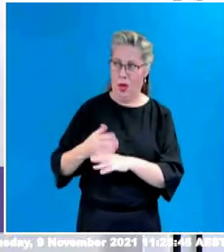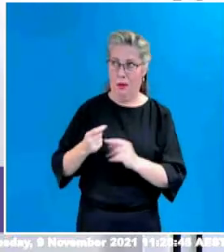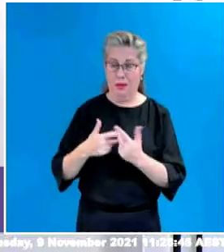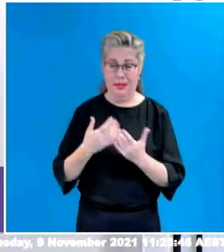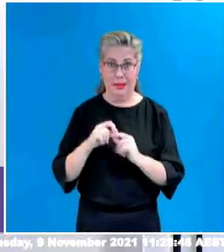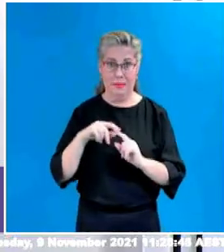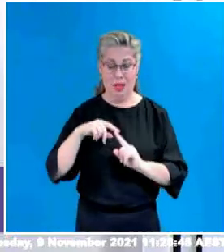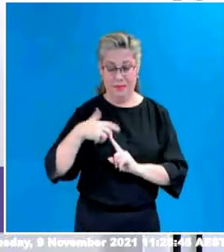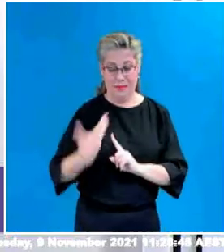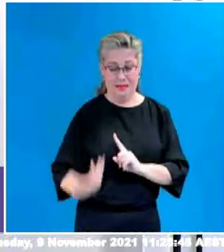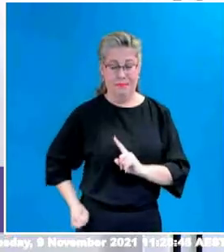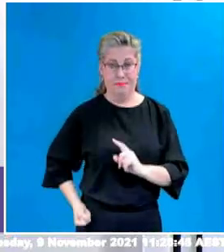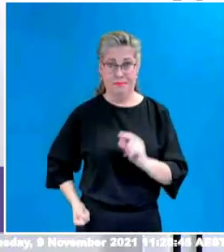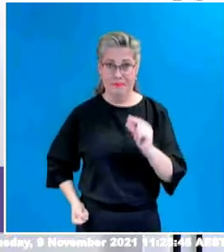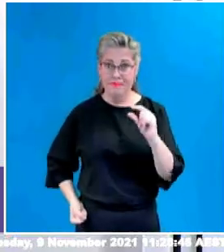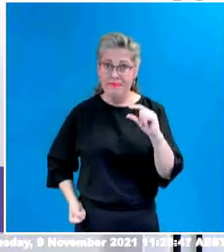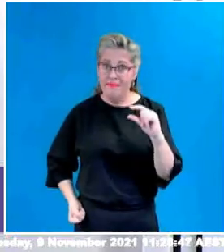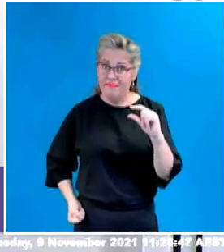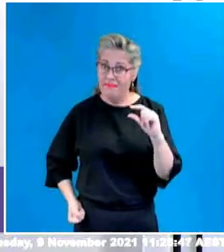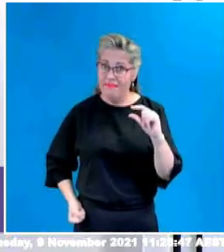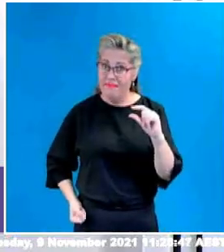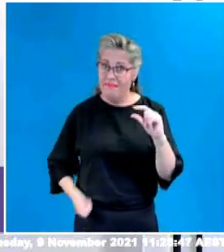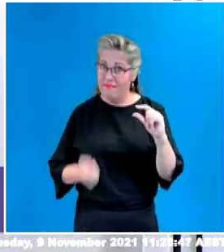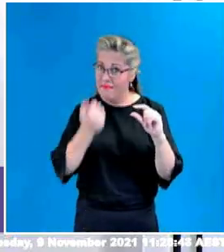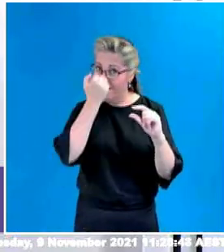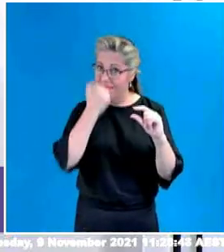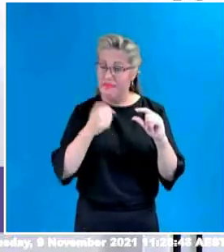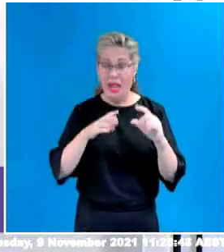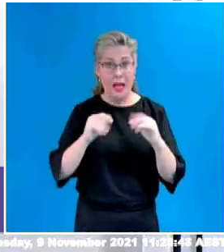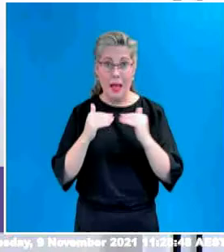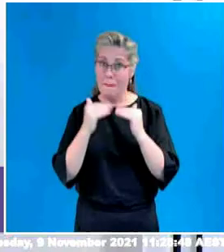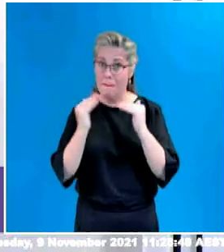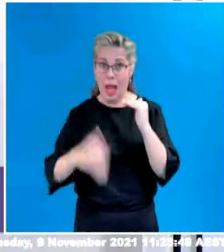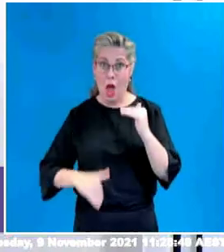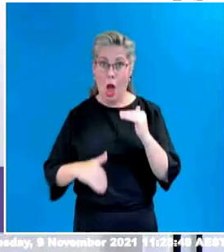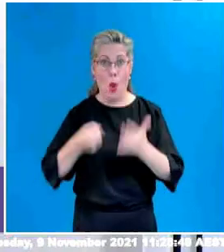surprisingly low and, indeed, below the minimum wage.